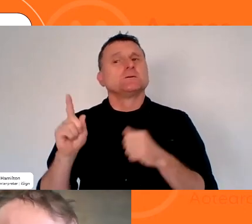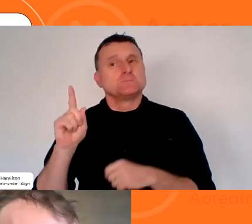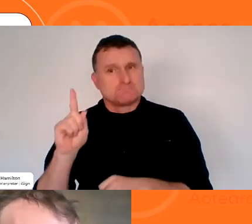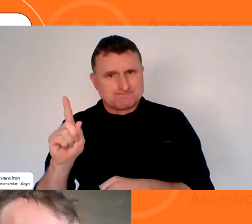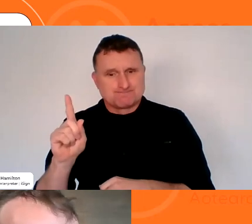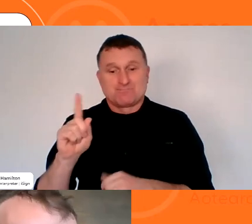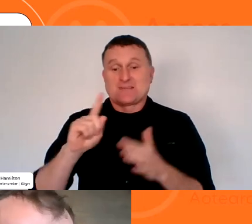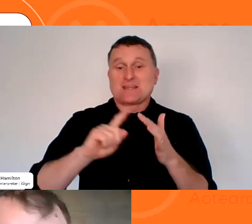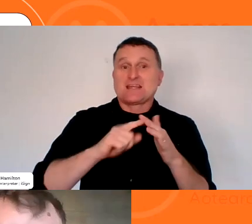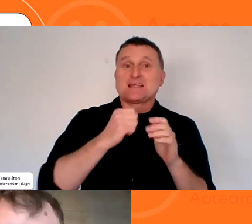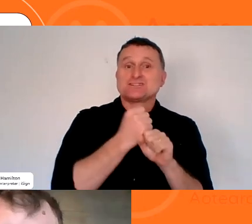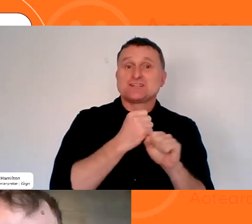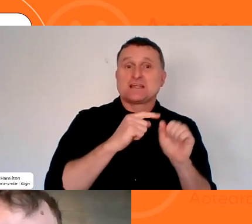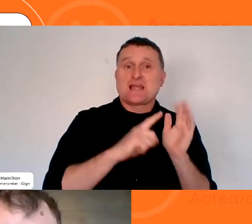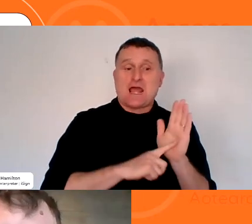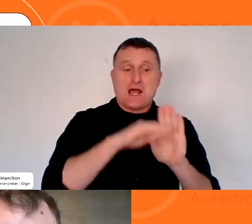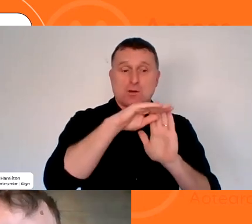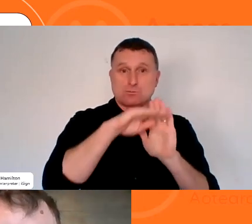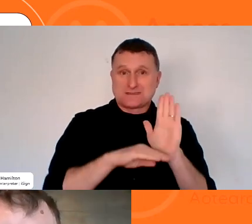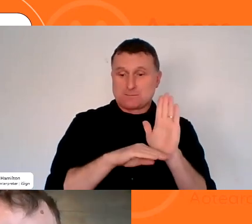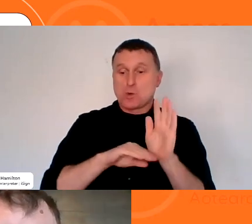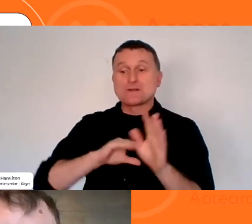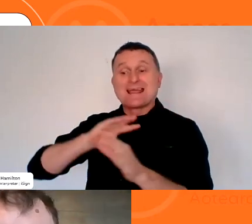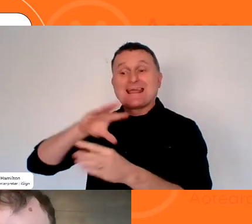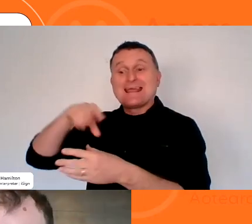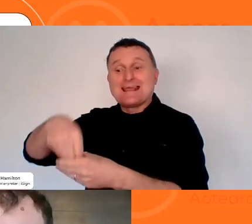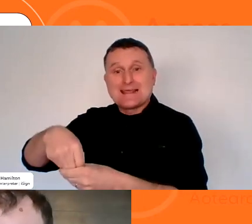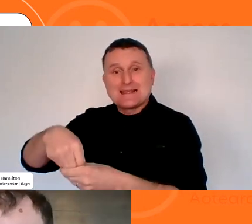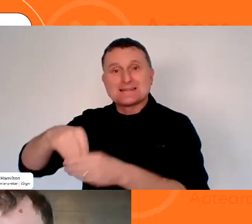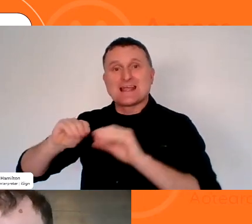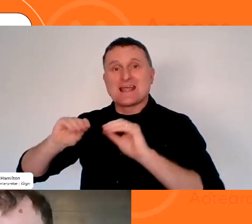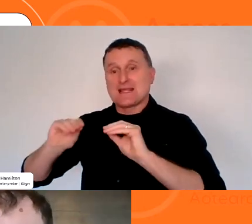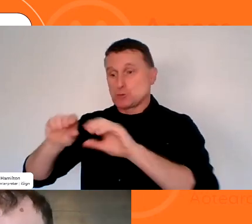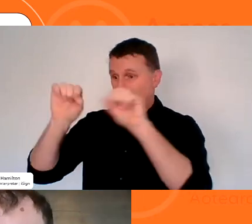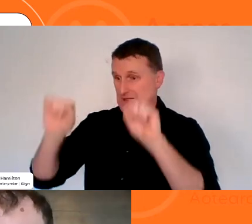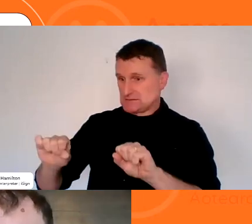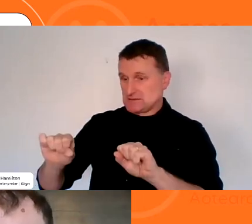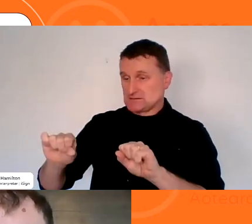were sort of embedded in the education system. So easy to use, mana-enhancing,